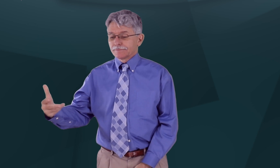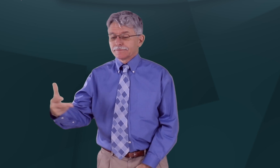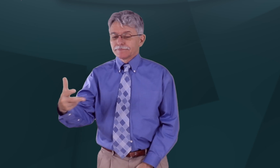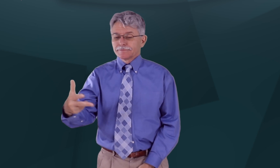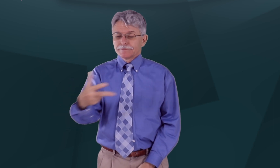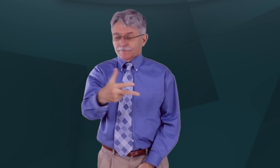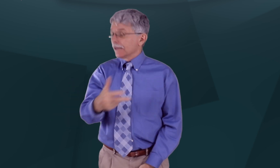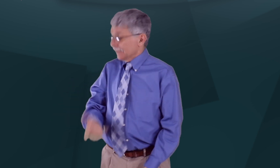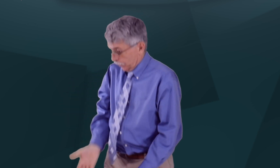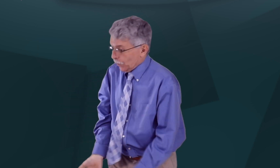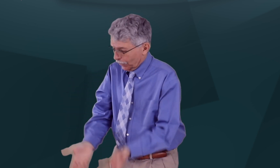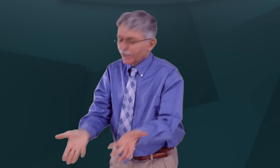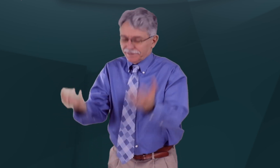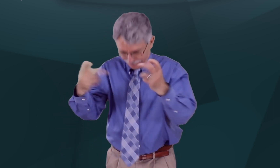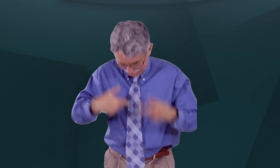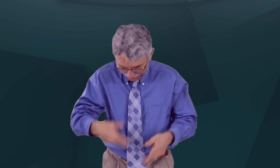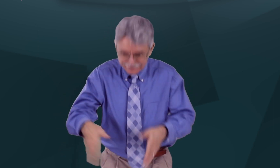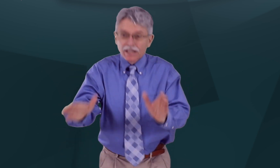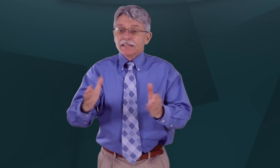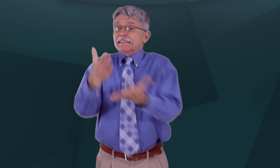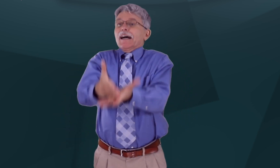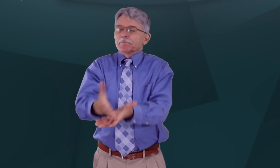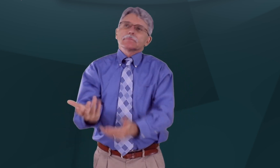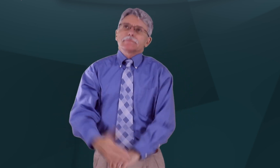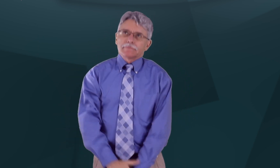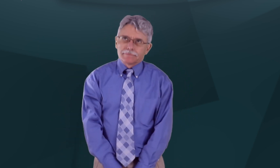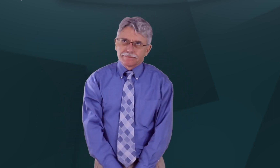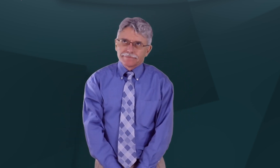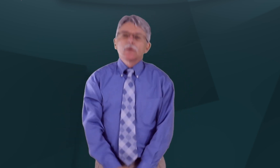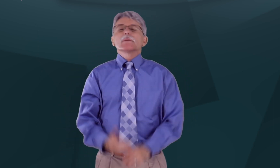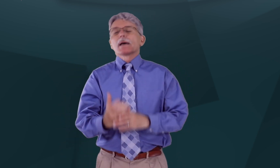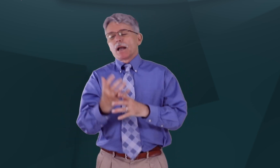around until finally the horse drawn carriage went past and we could walk across.